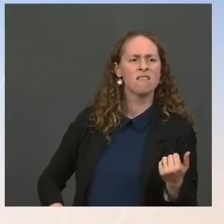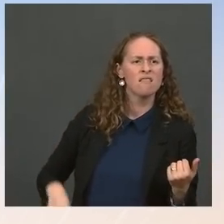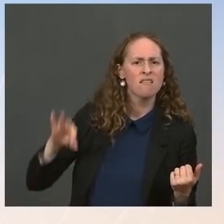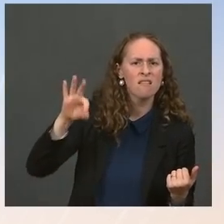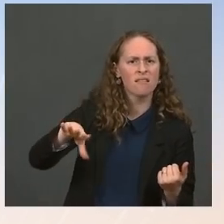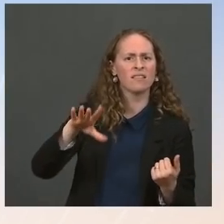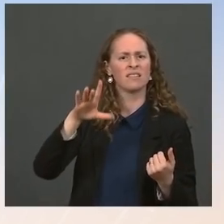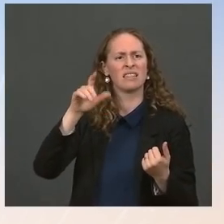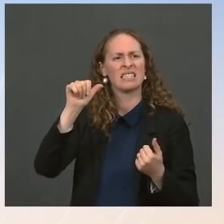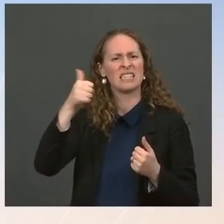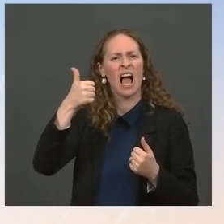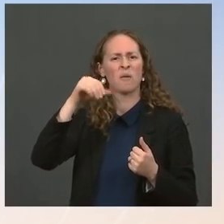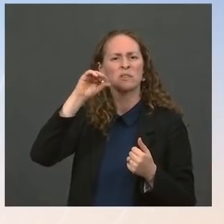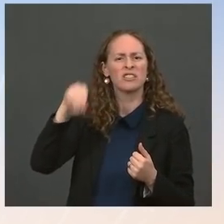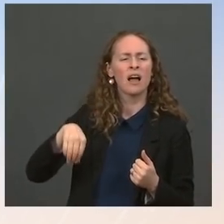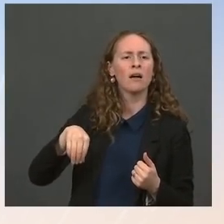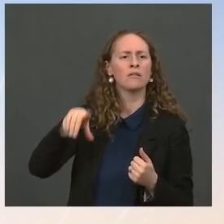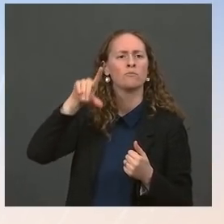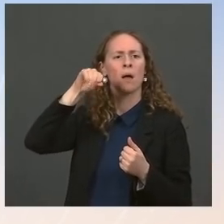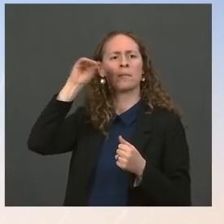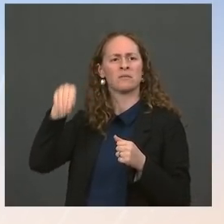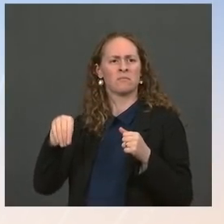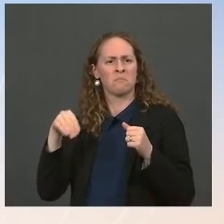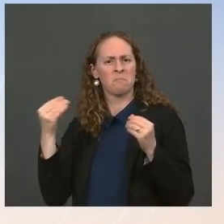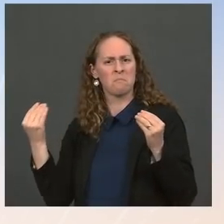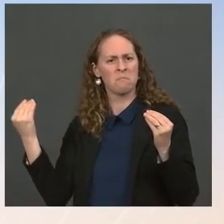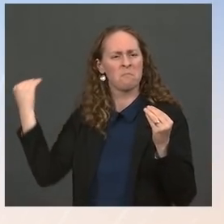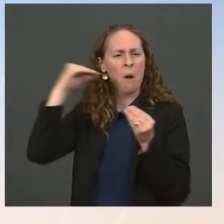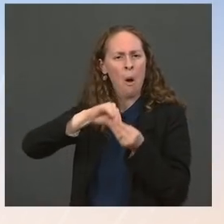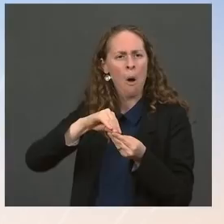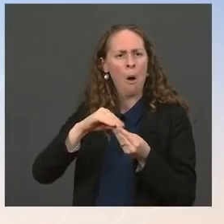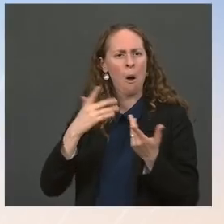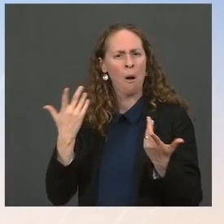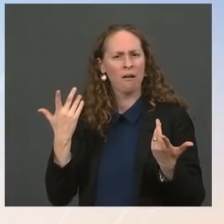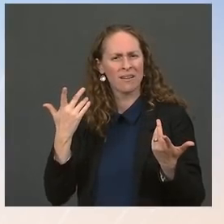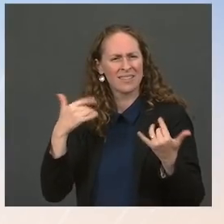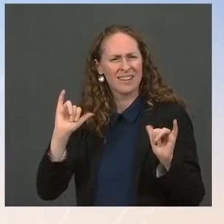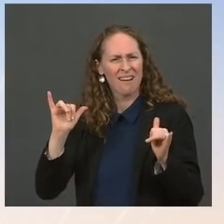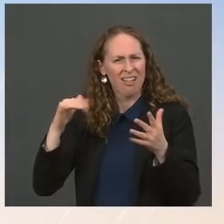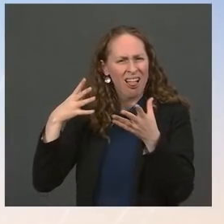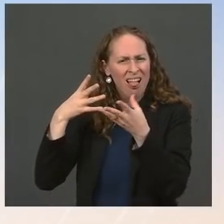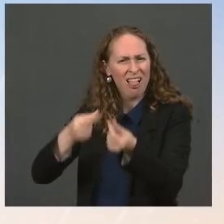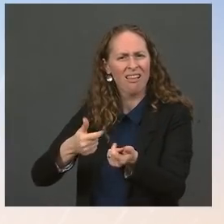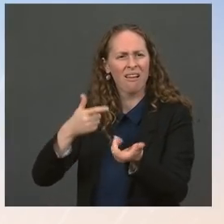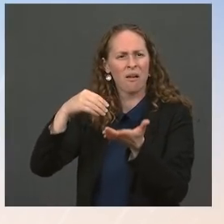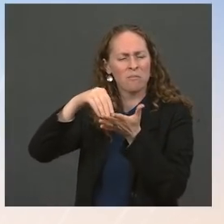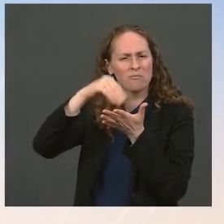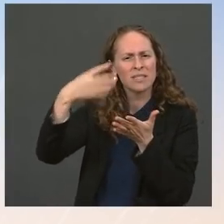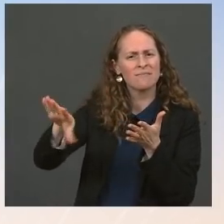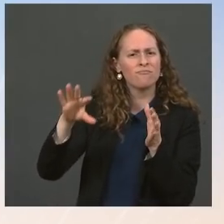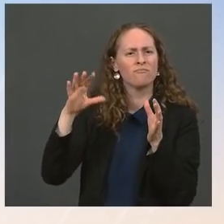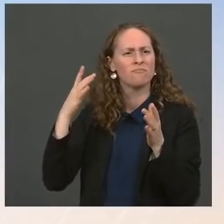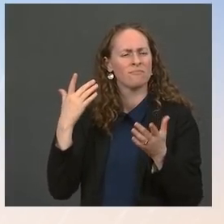"Why was it supposed to be transitory three months ago, four months ago, and we're still here?," does that make things more difficult to explain